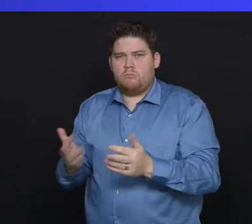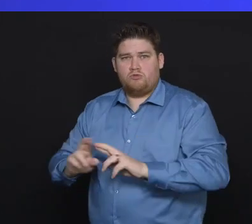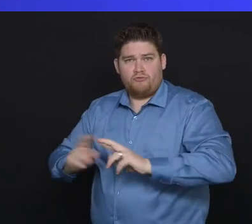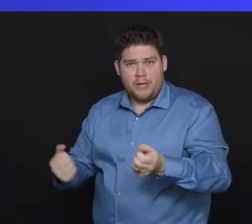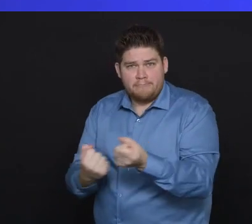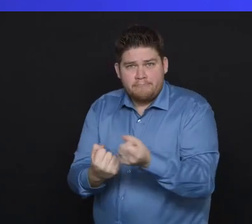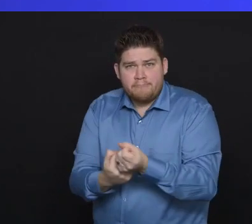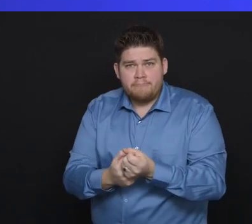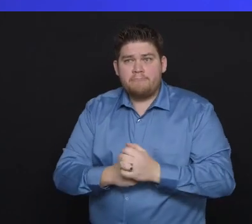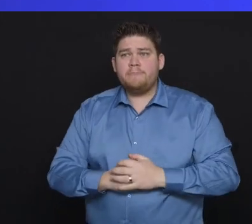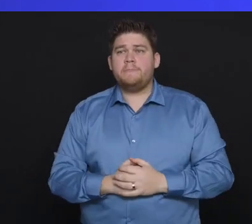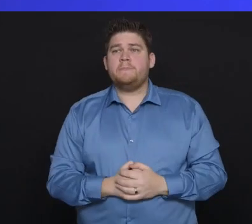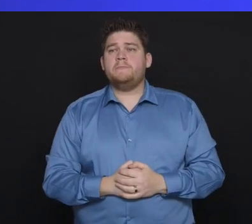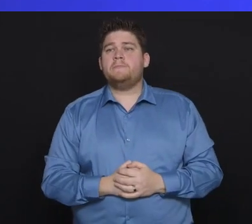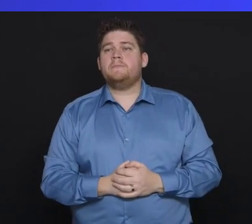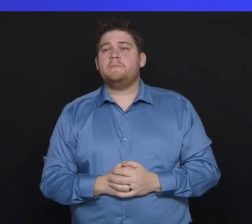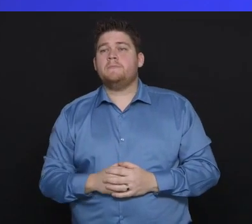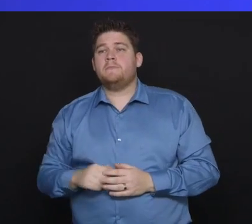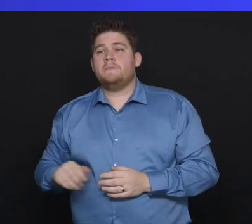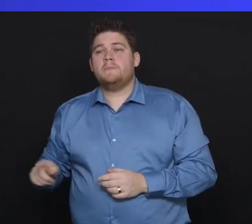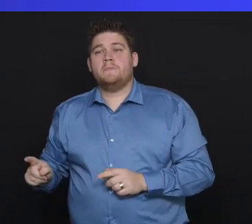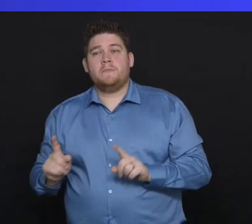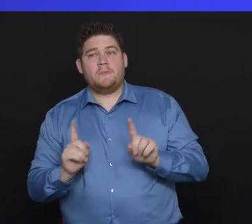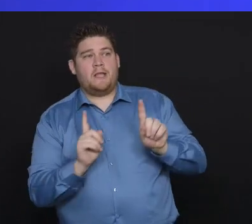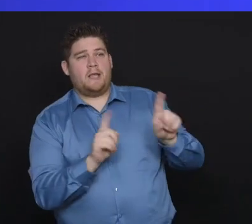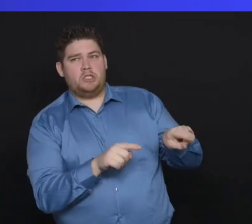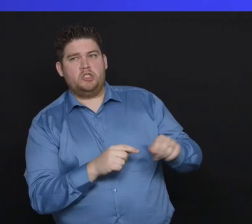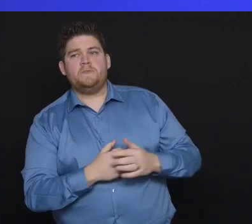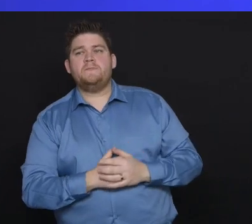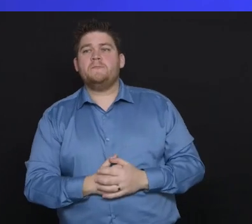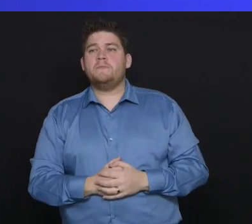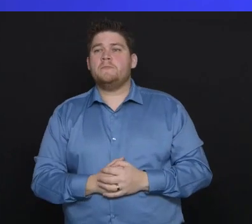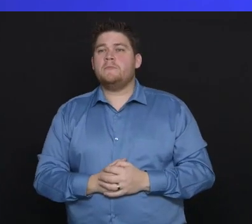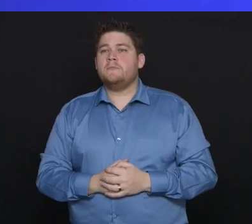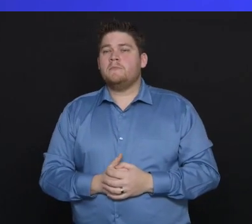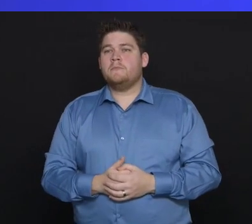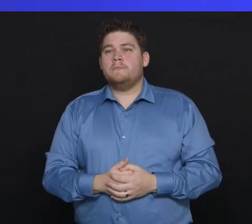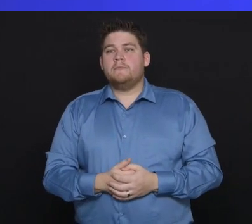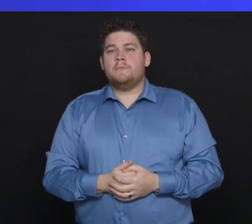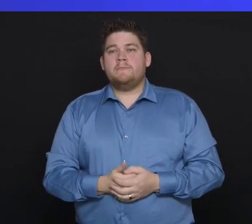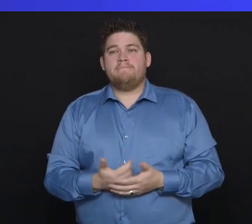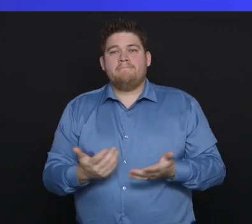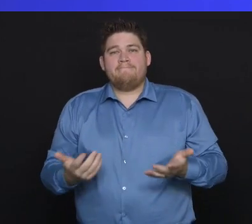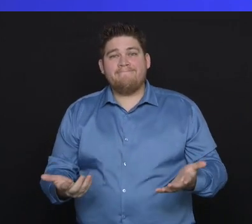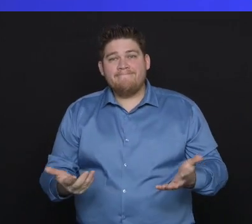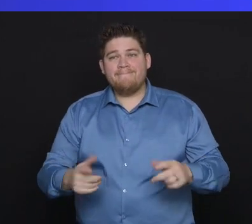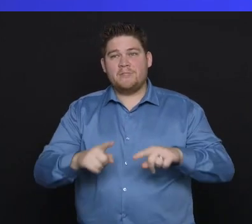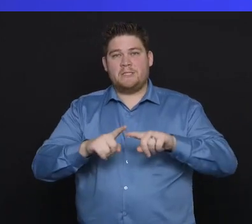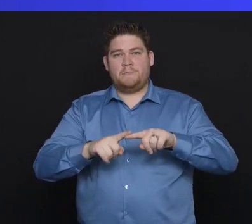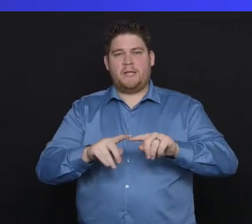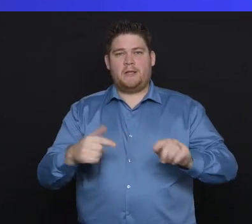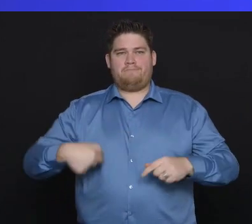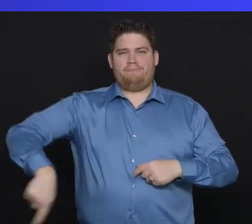from going explosively. Like we have seen in other places.